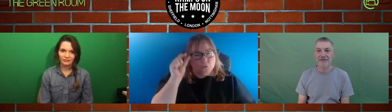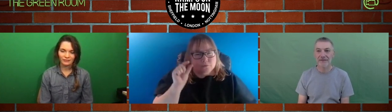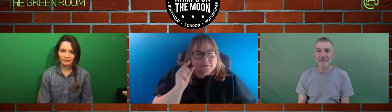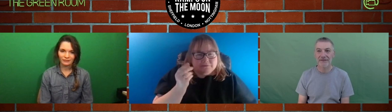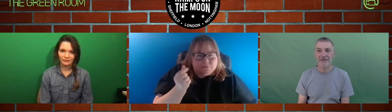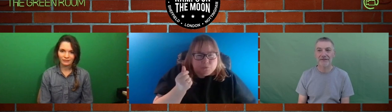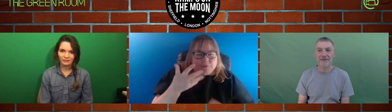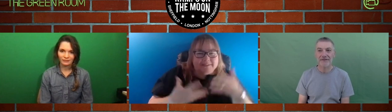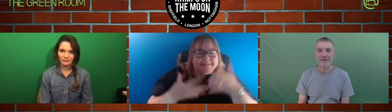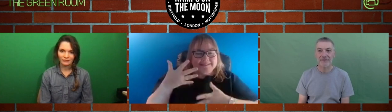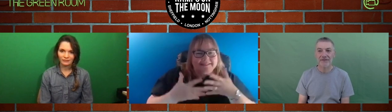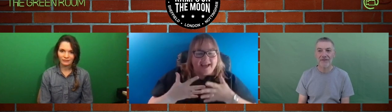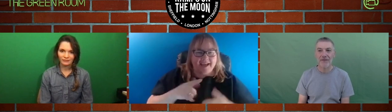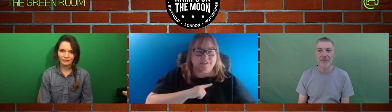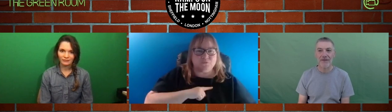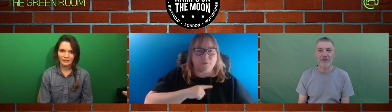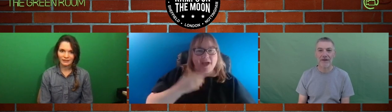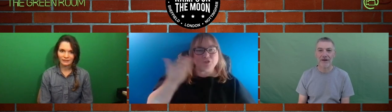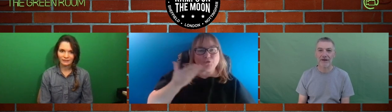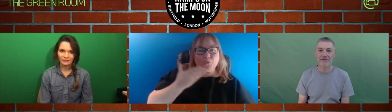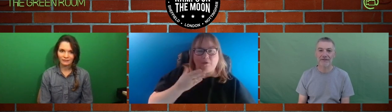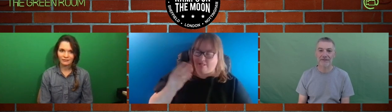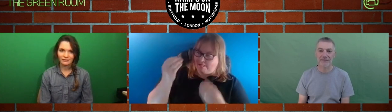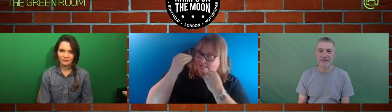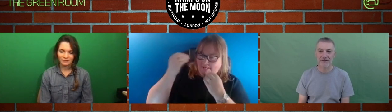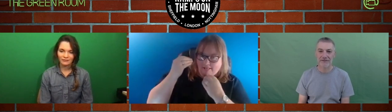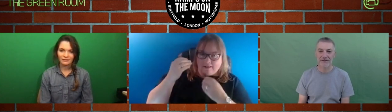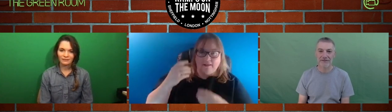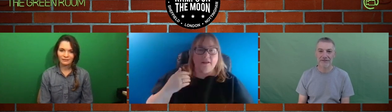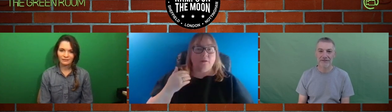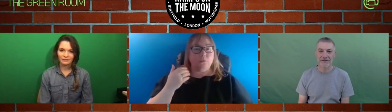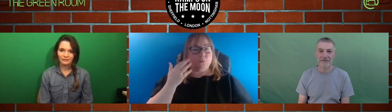learning to sign your lines as well must have been new for you, was it? RH: Yeah that's